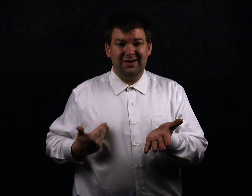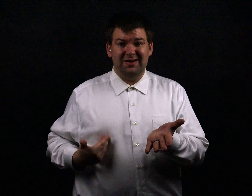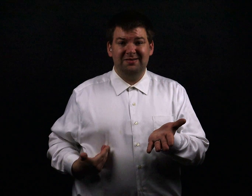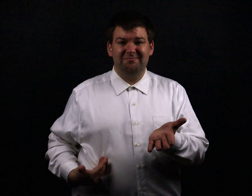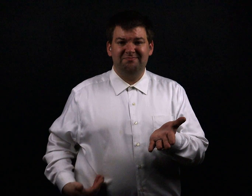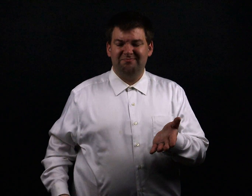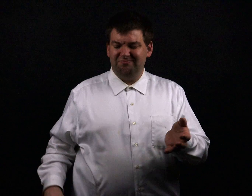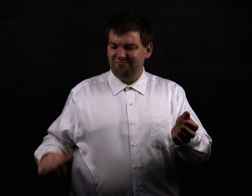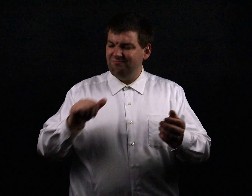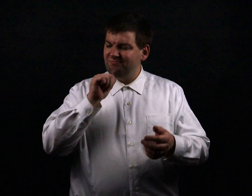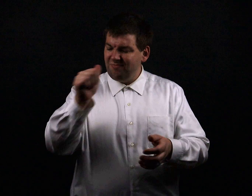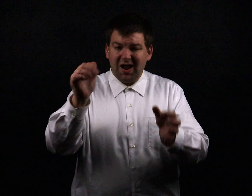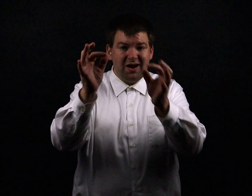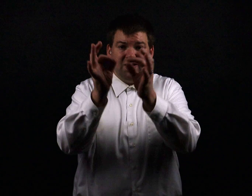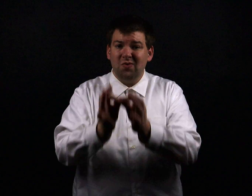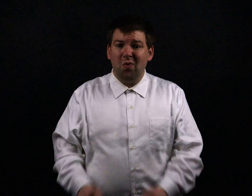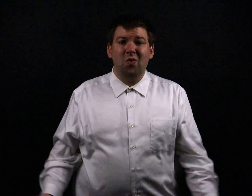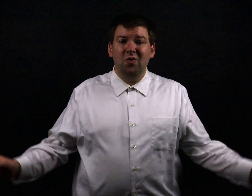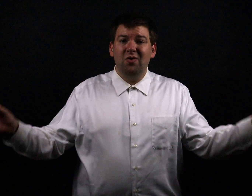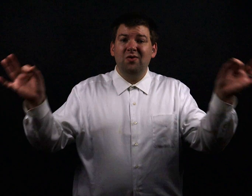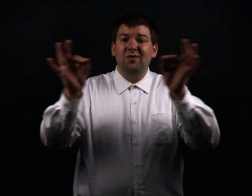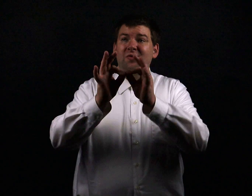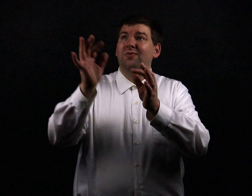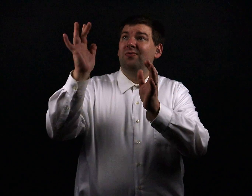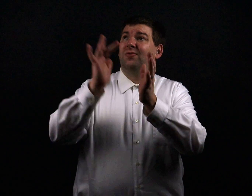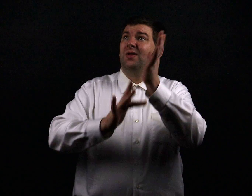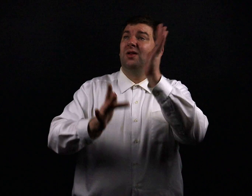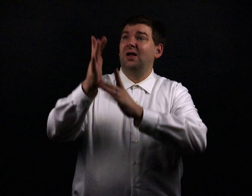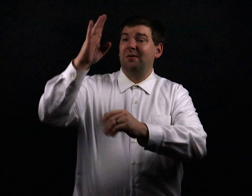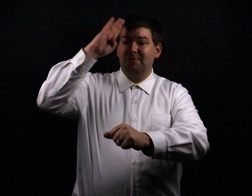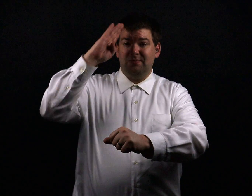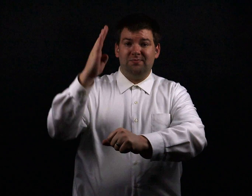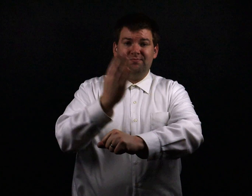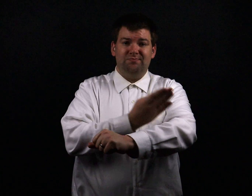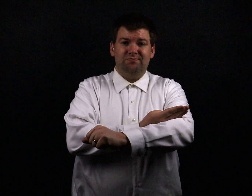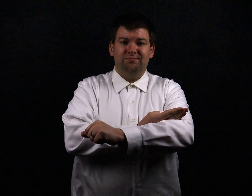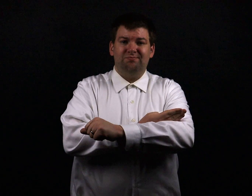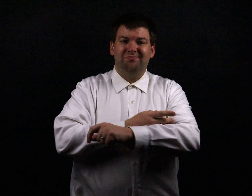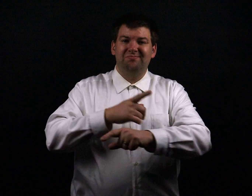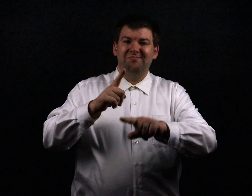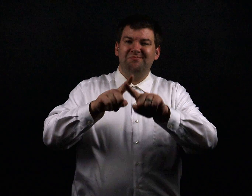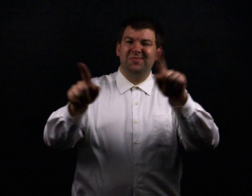I am nothing worthy of the lamb,